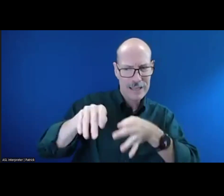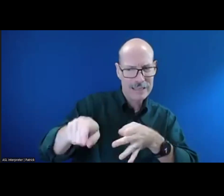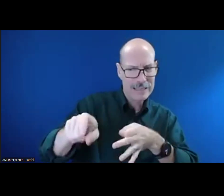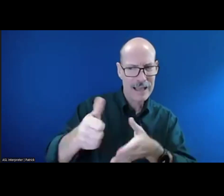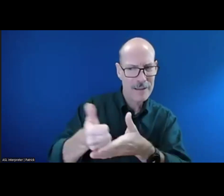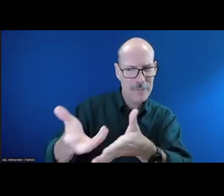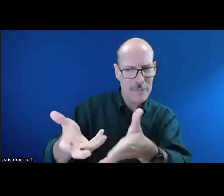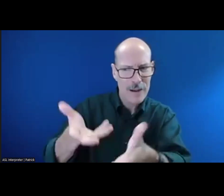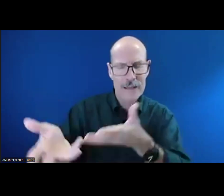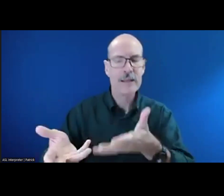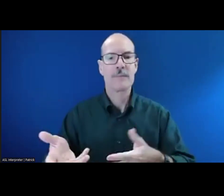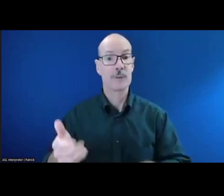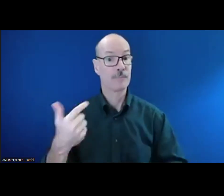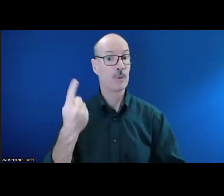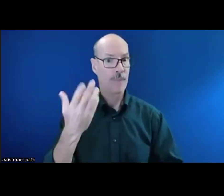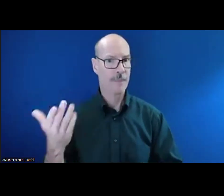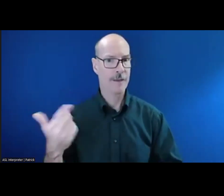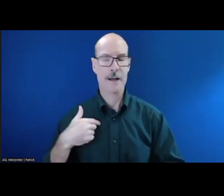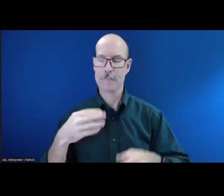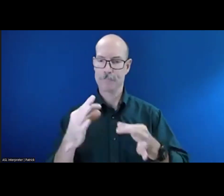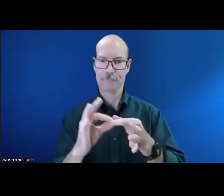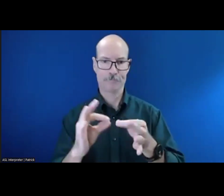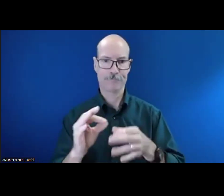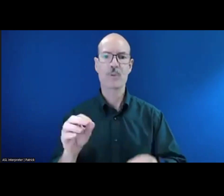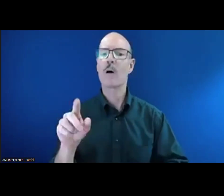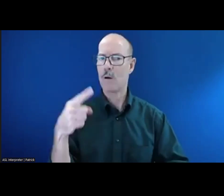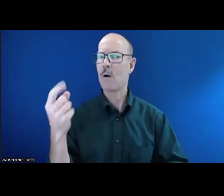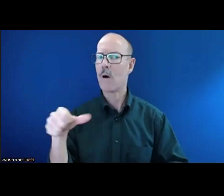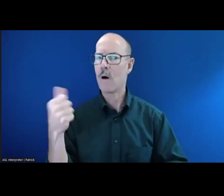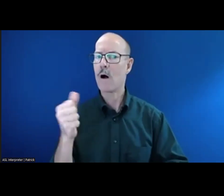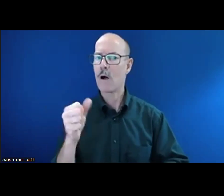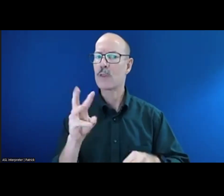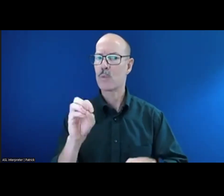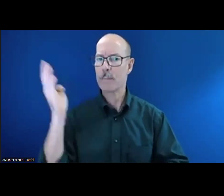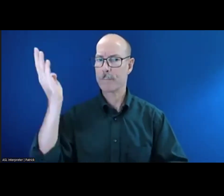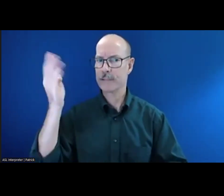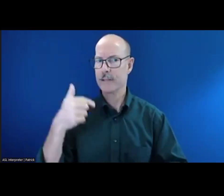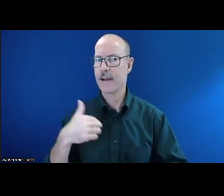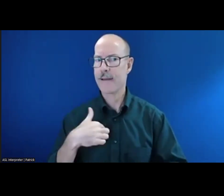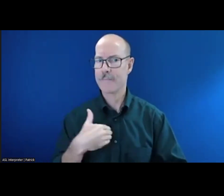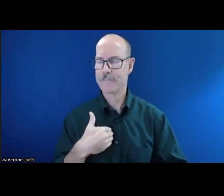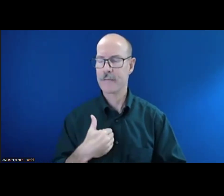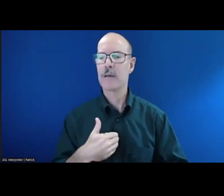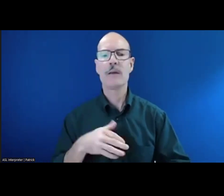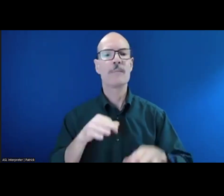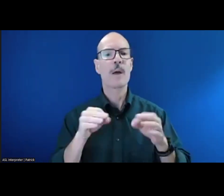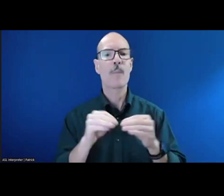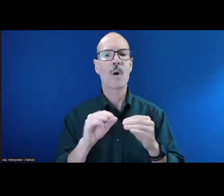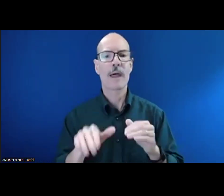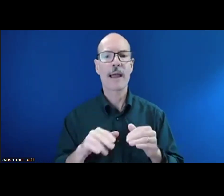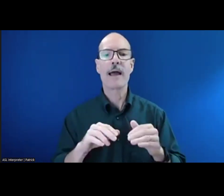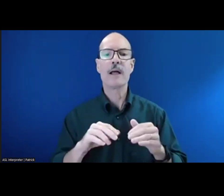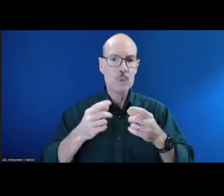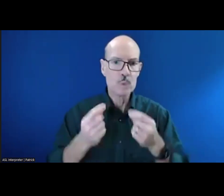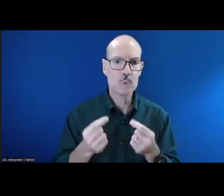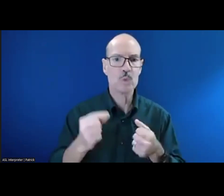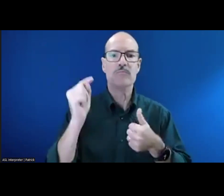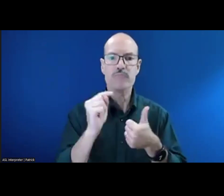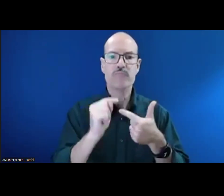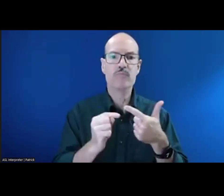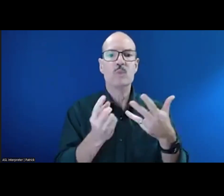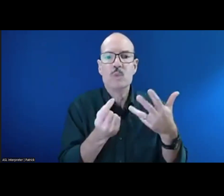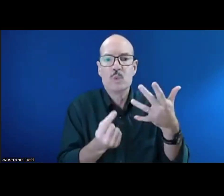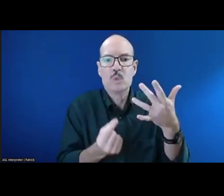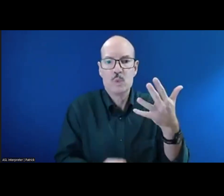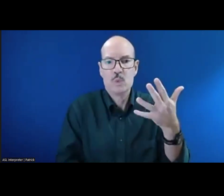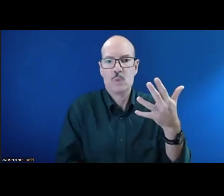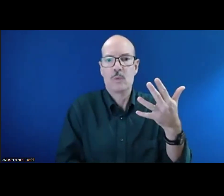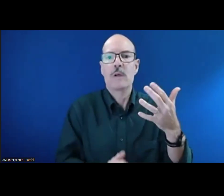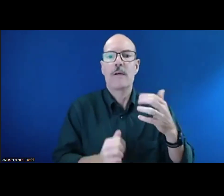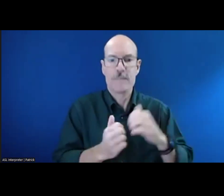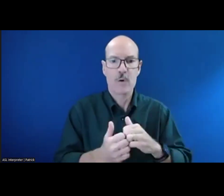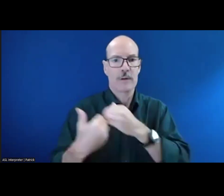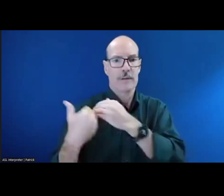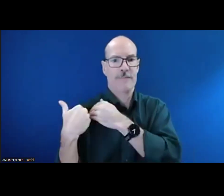One of the things that I talk about in another webinar that I give, which is more around practical aspects of caregiving, and the key thing to think about is, who is the best messenger, and it may not always be you, the adult child.